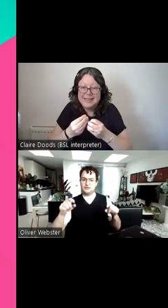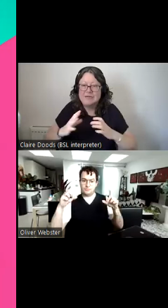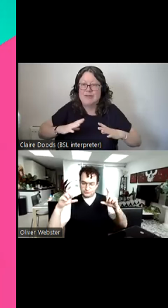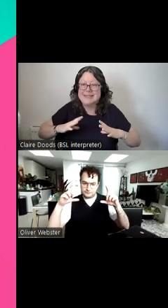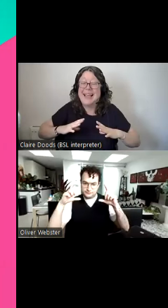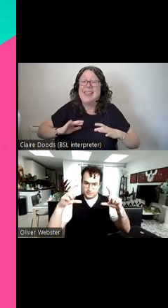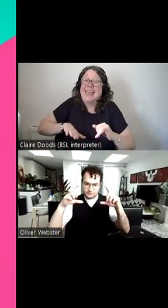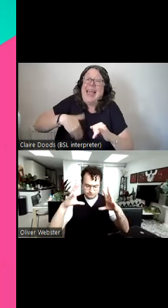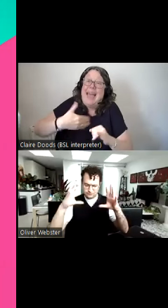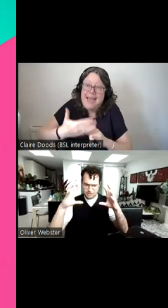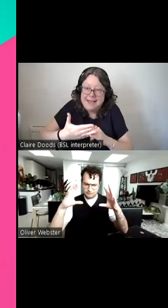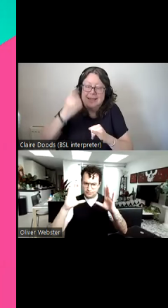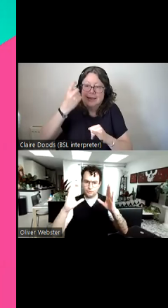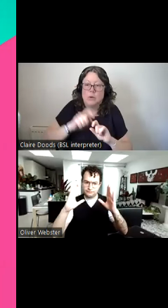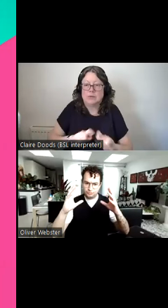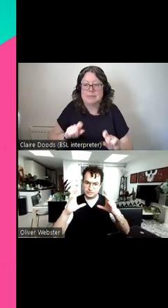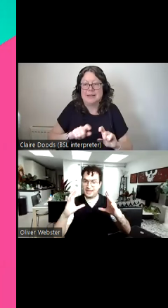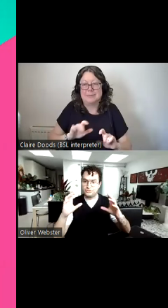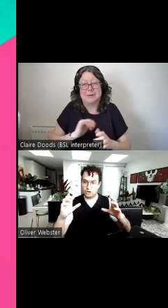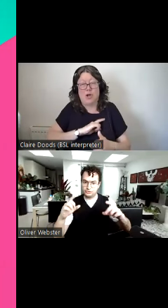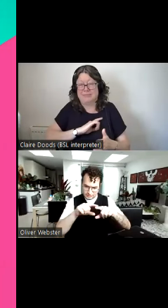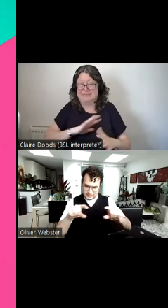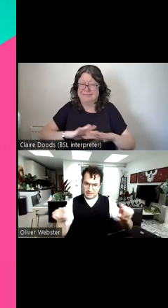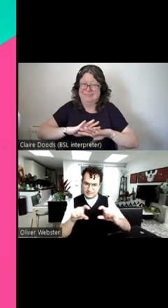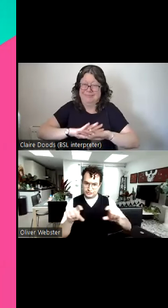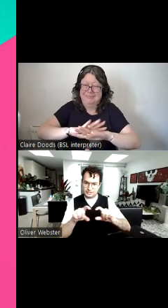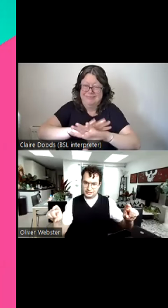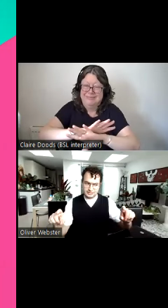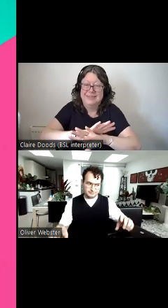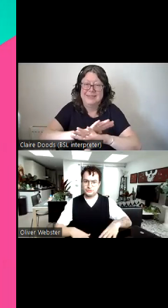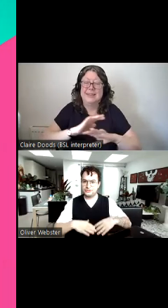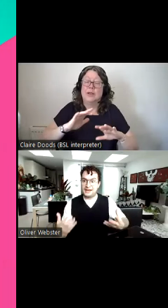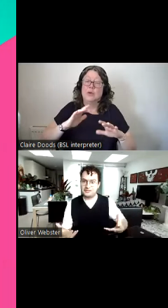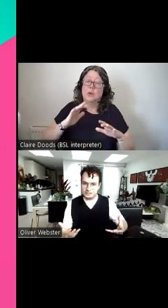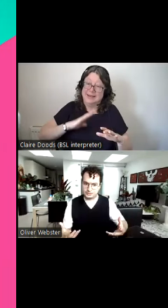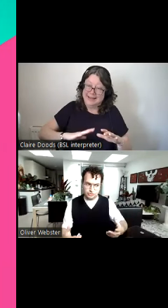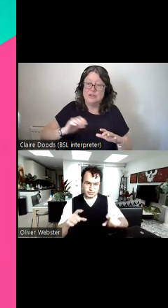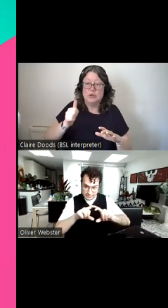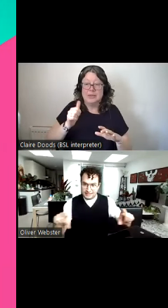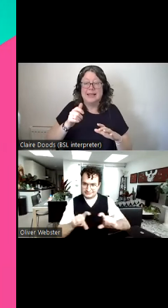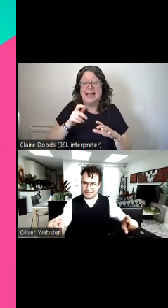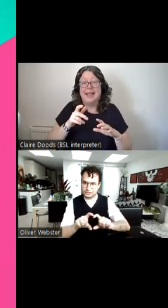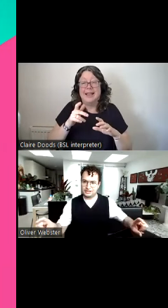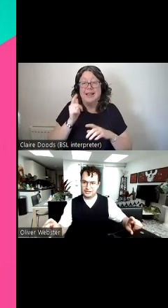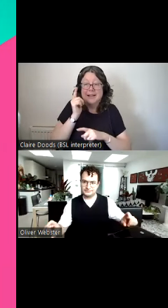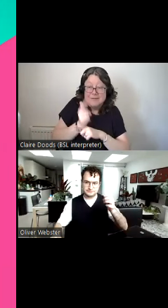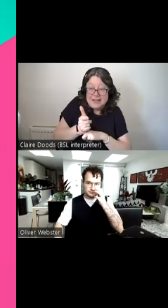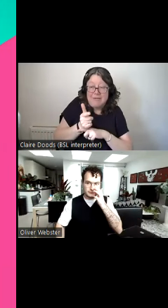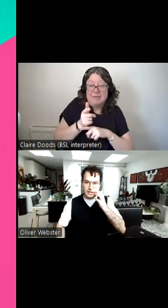Make sure the filmographer with the camera knows, keep that section clear. Make sure the editor knows, keep that section clear.